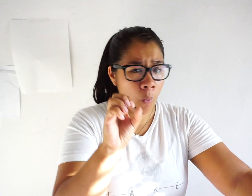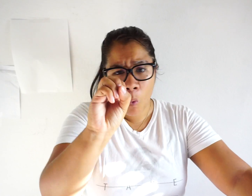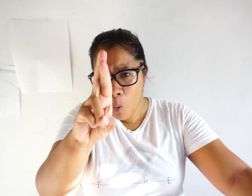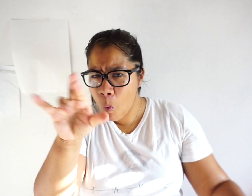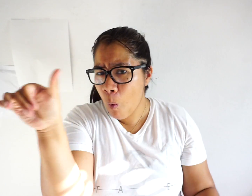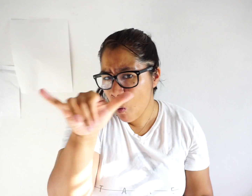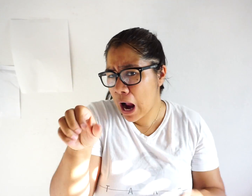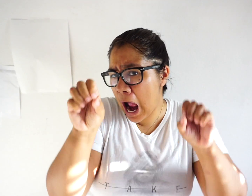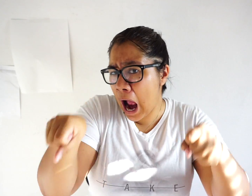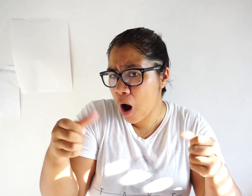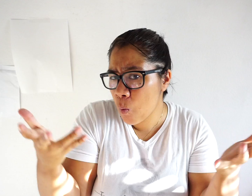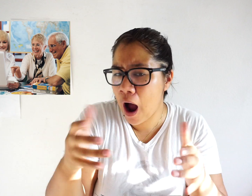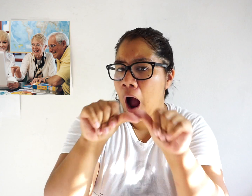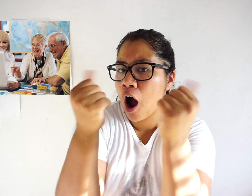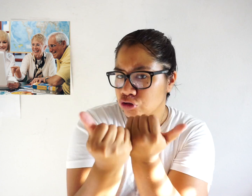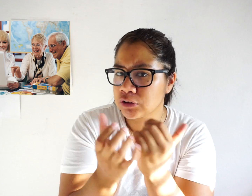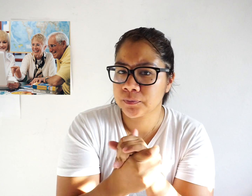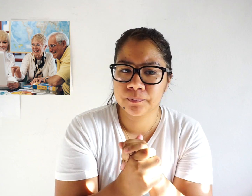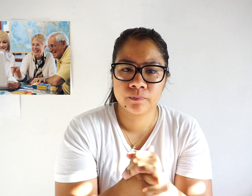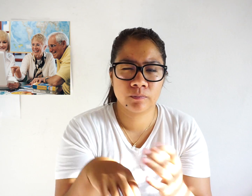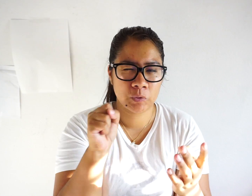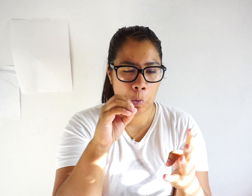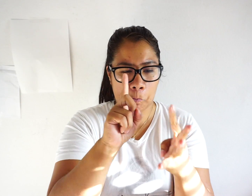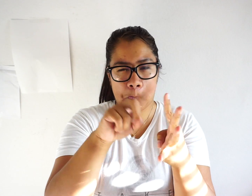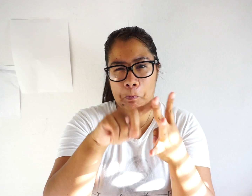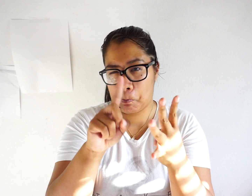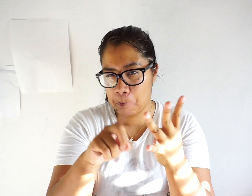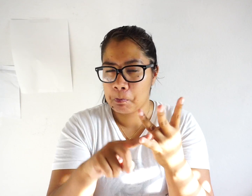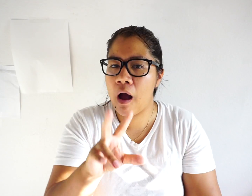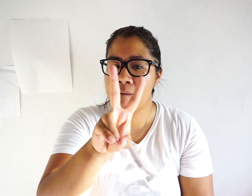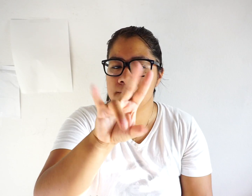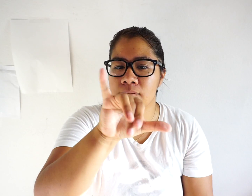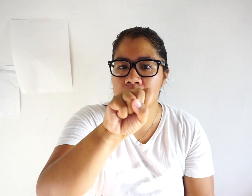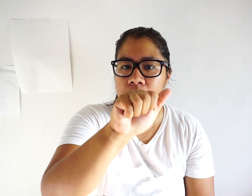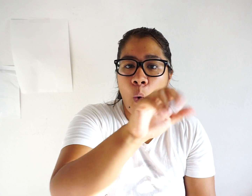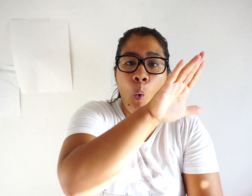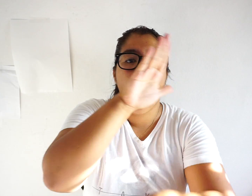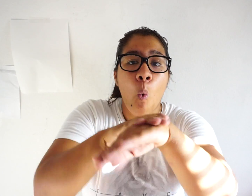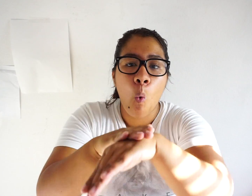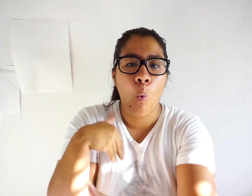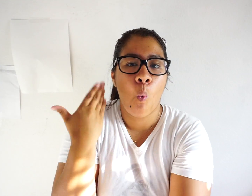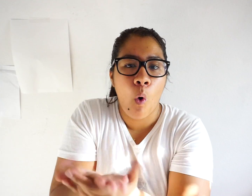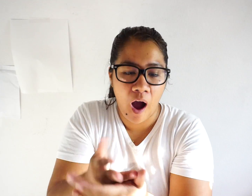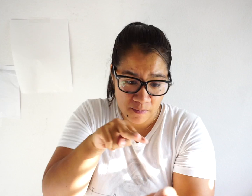or you can also use an agency So those are the four ways you can get a visa Visa on Arrival